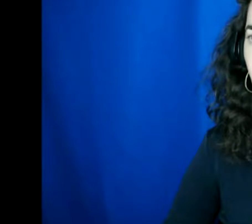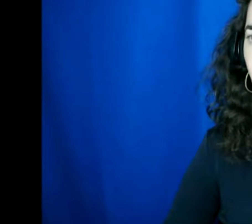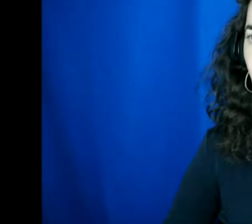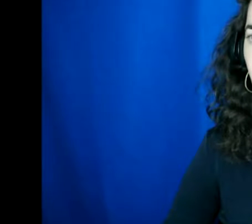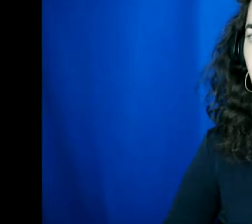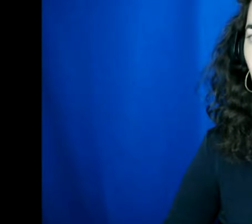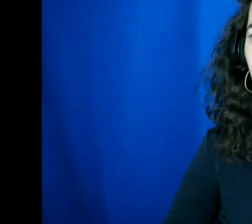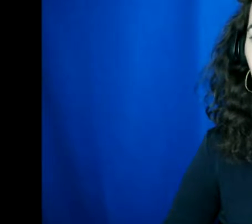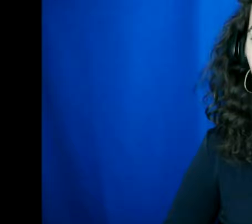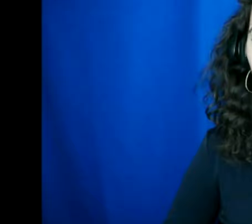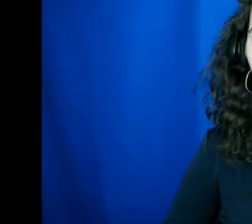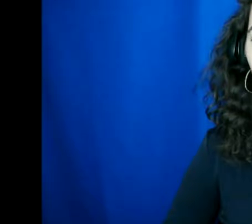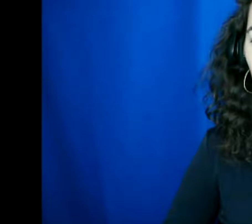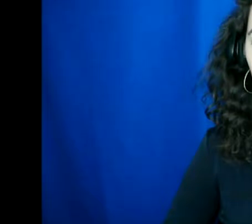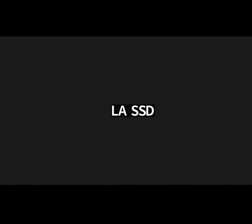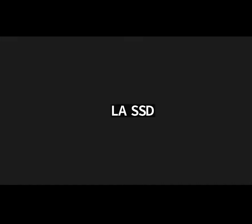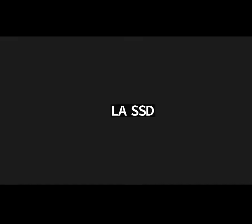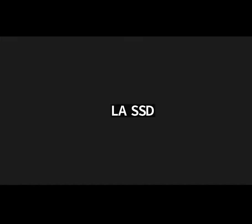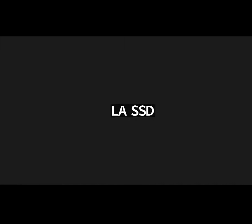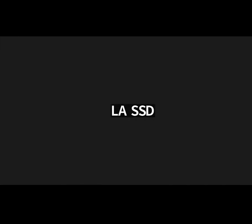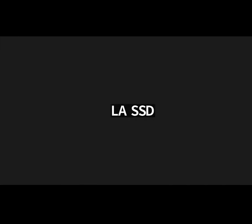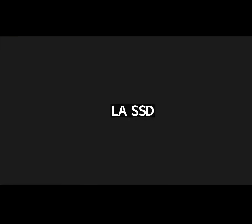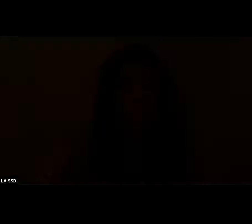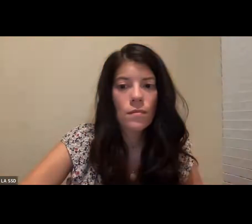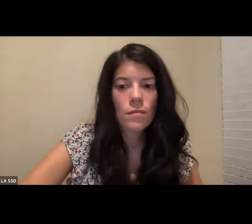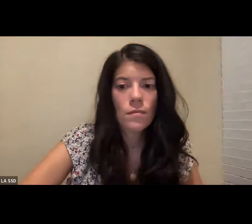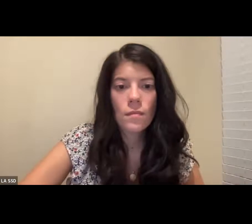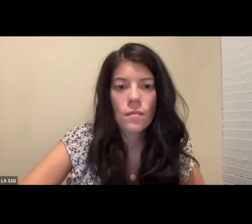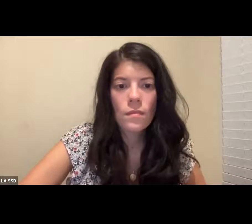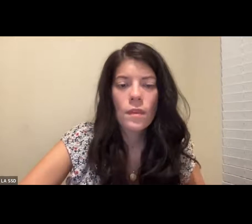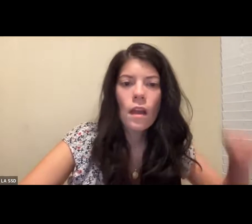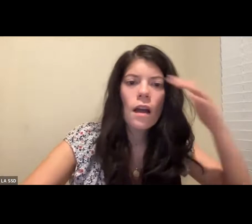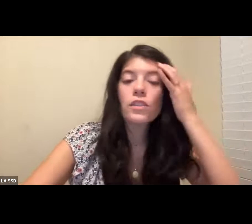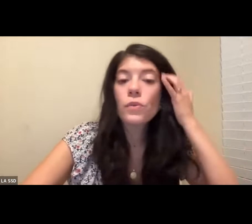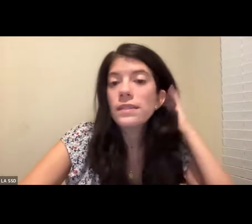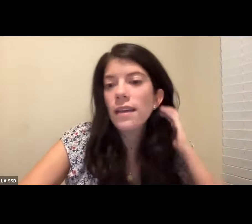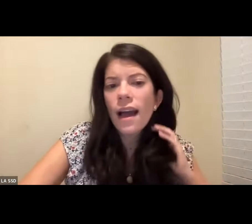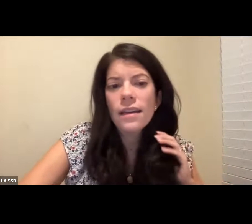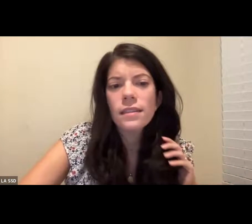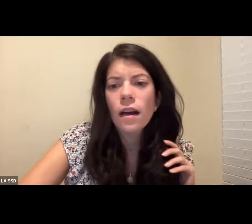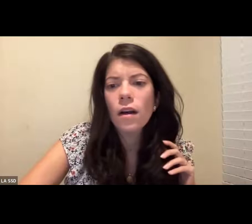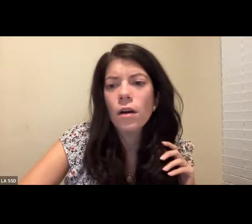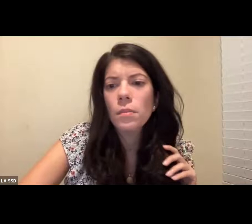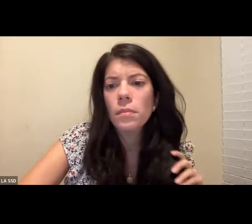I'm gonna get everybody back in about 1 minute. I just wanted to ask..